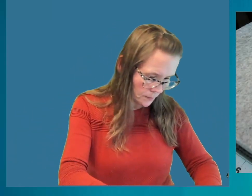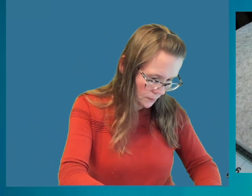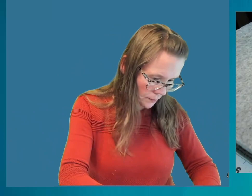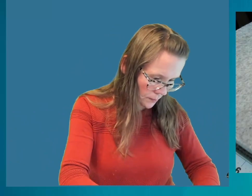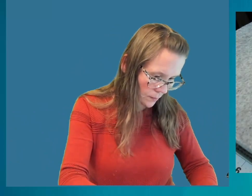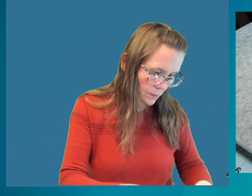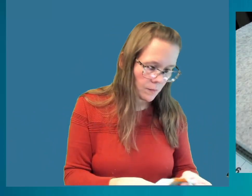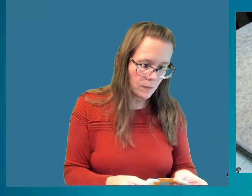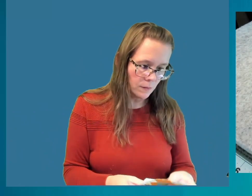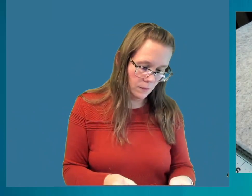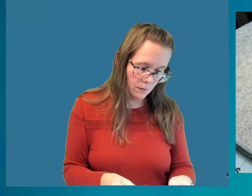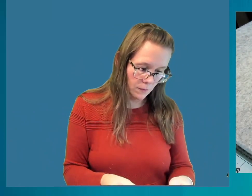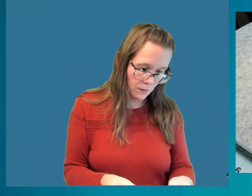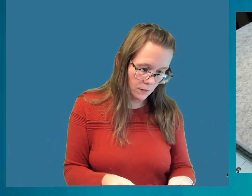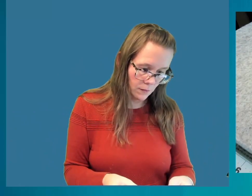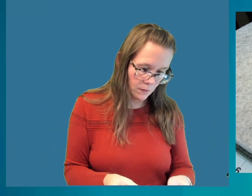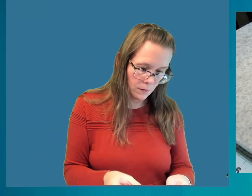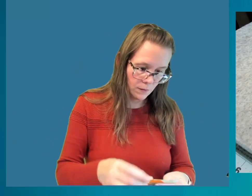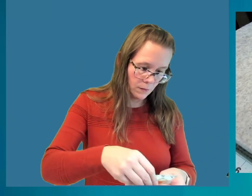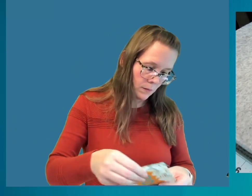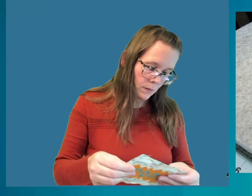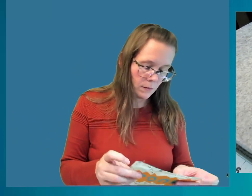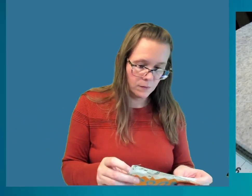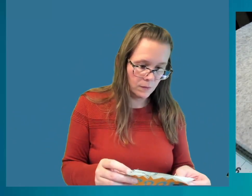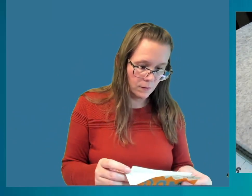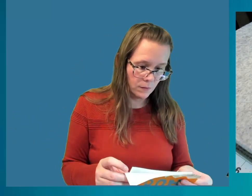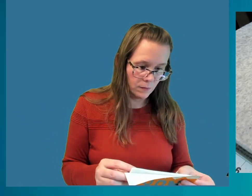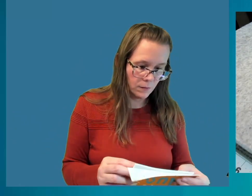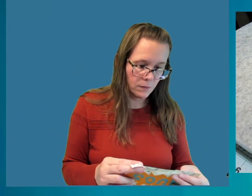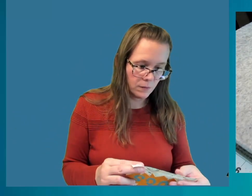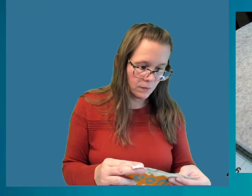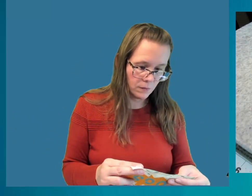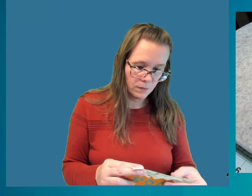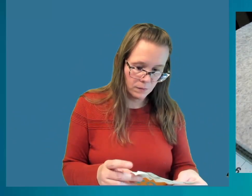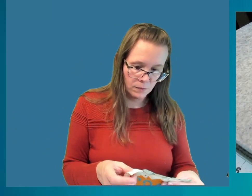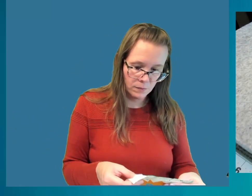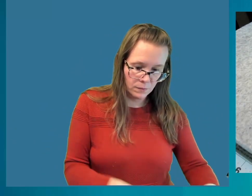because it's less thick. But the problem is... is.... as you turn it over, it has a tendency